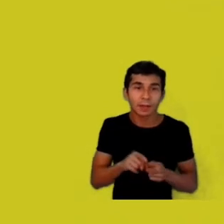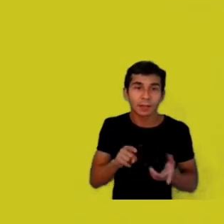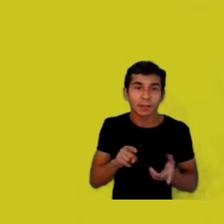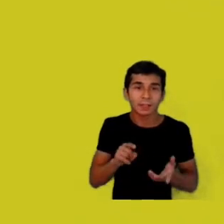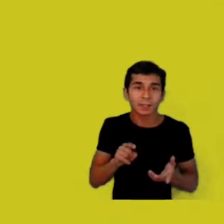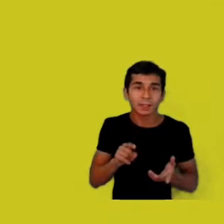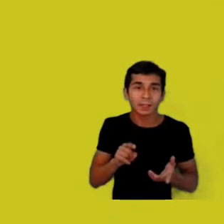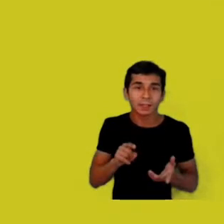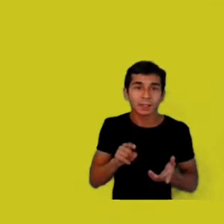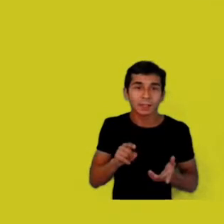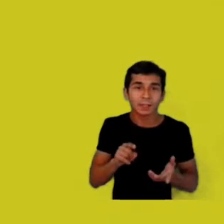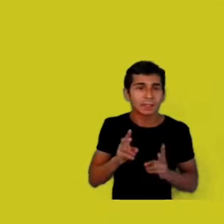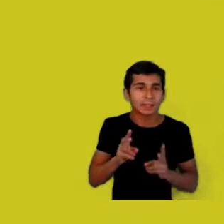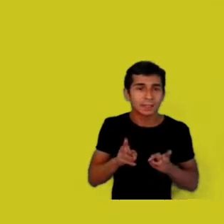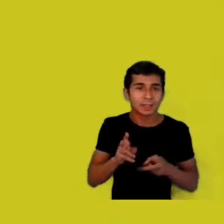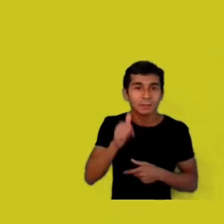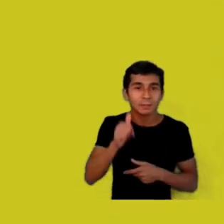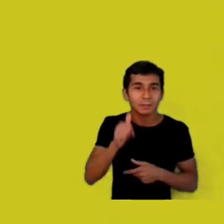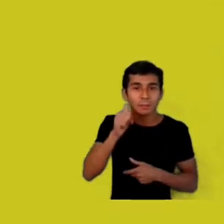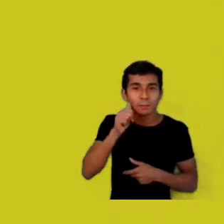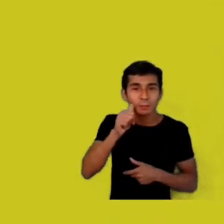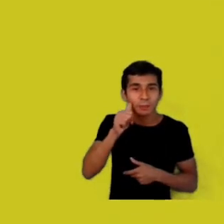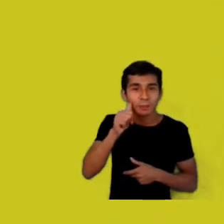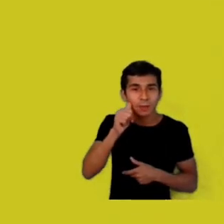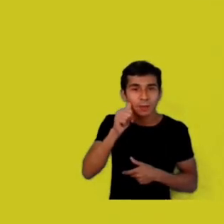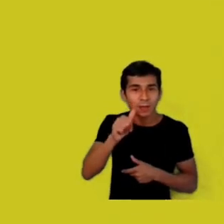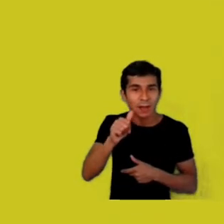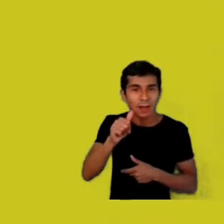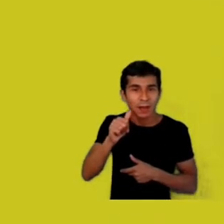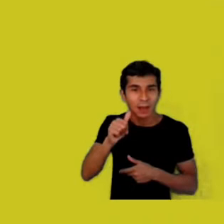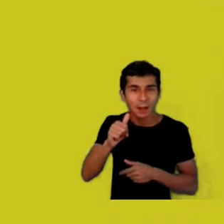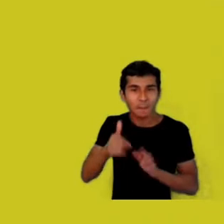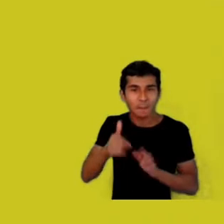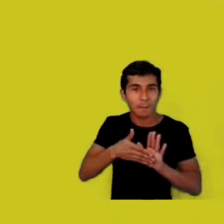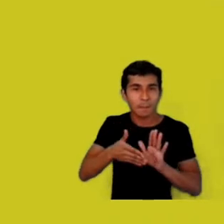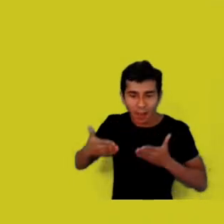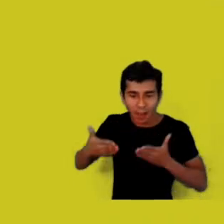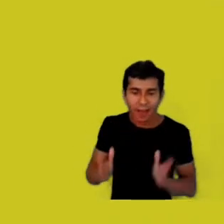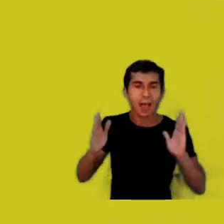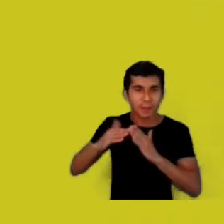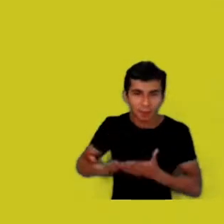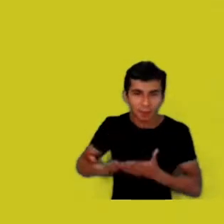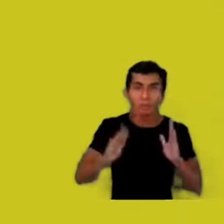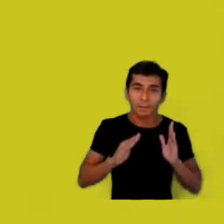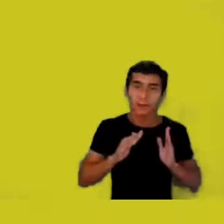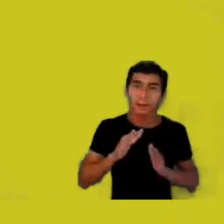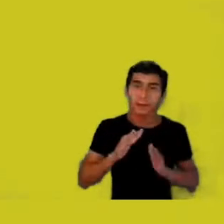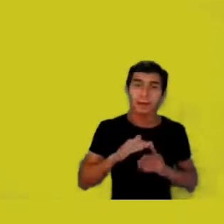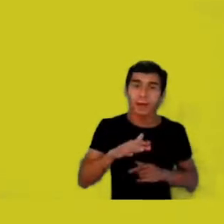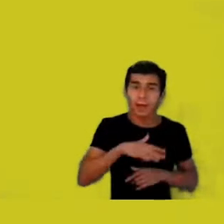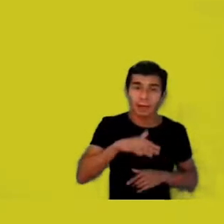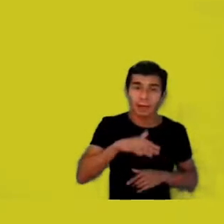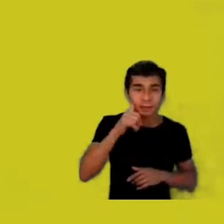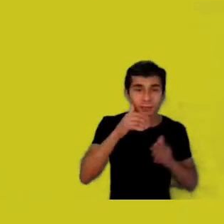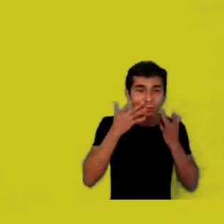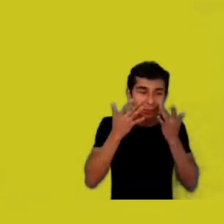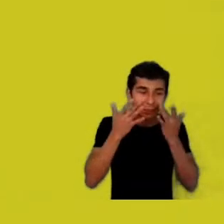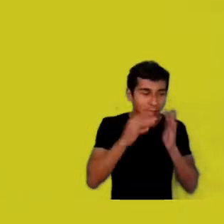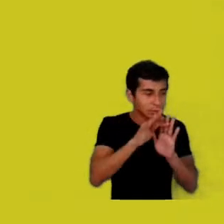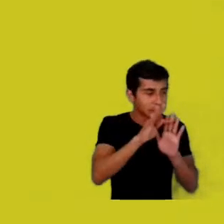because I know that there are a lot of women in the theater, in stage design, in the other centers at CPT